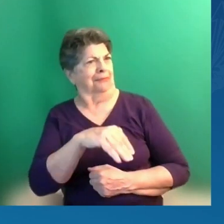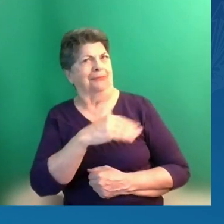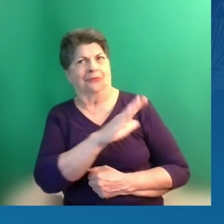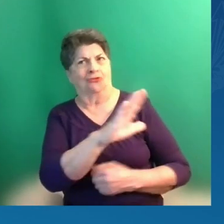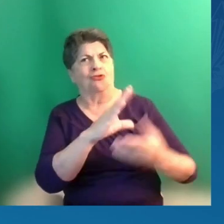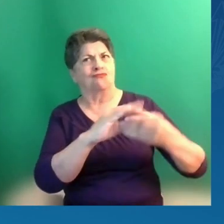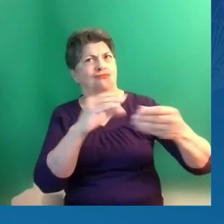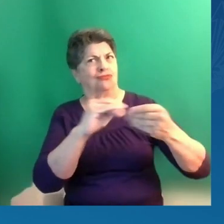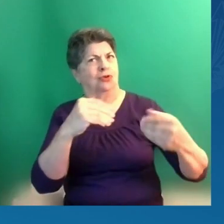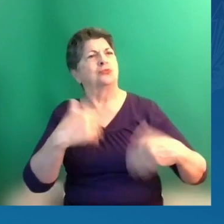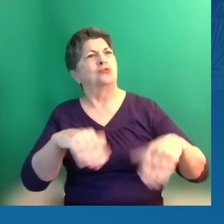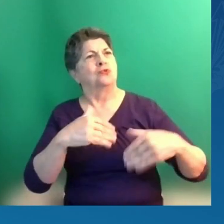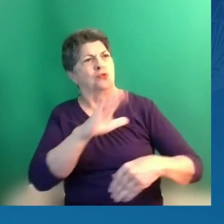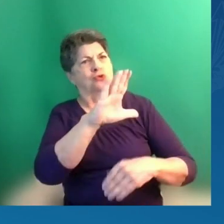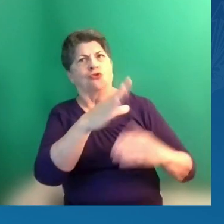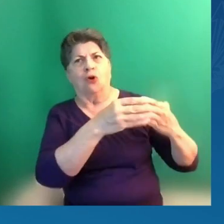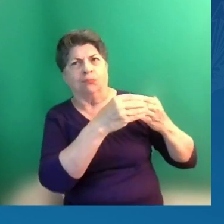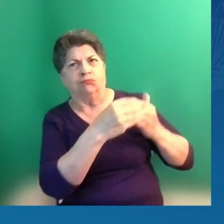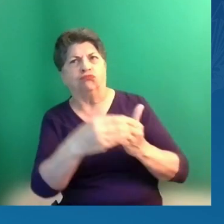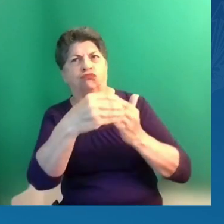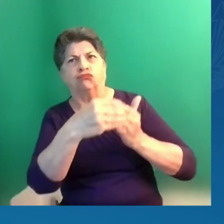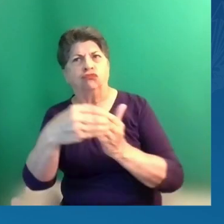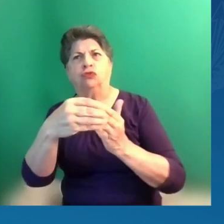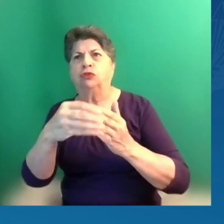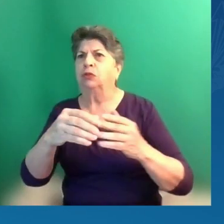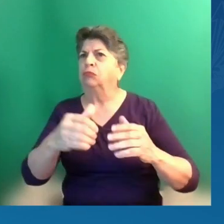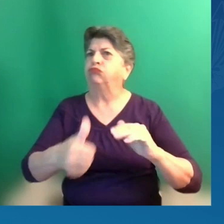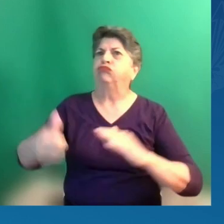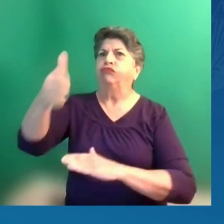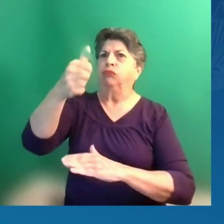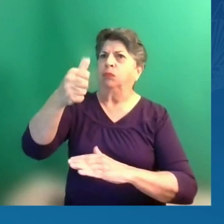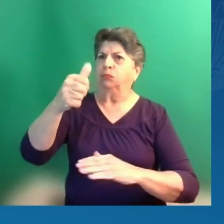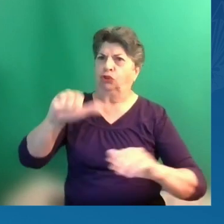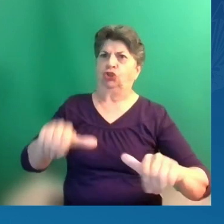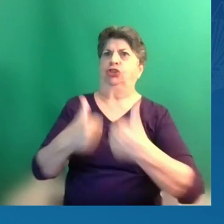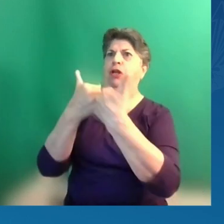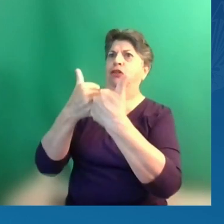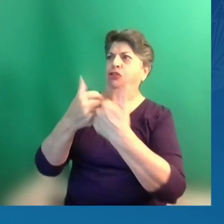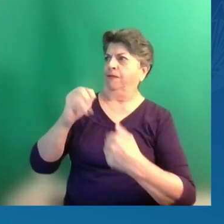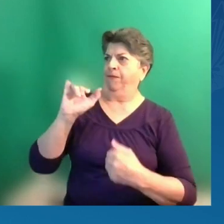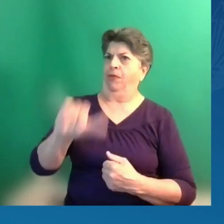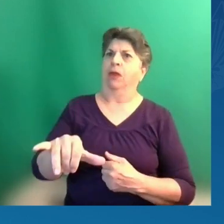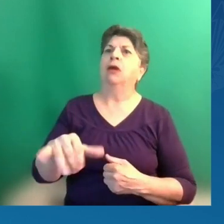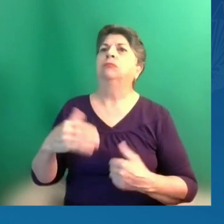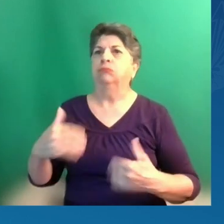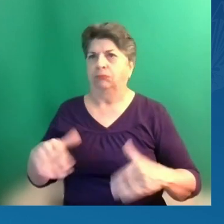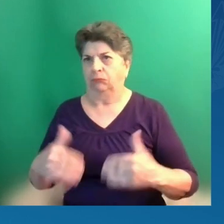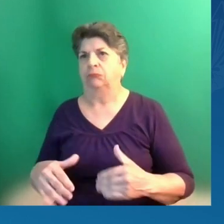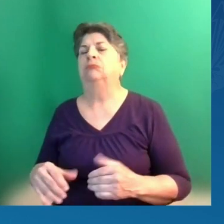of the Millennium Challenge Corporation, which is a vital tool. As you heard in this context